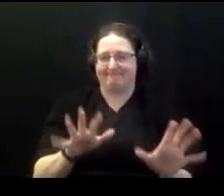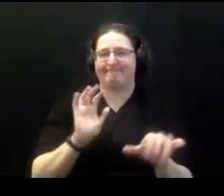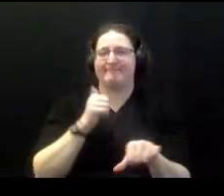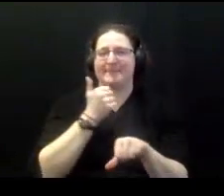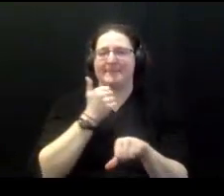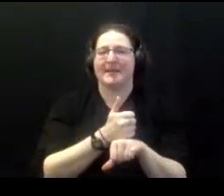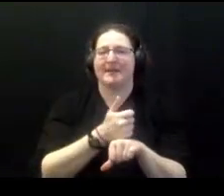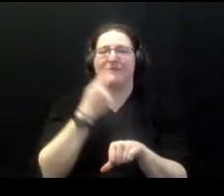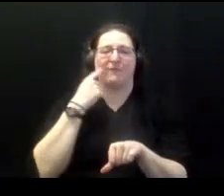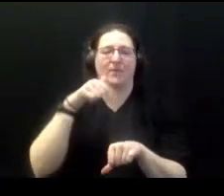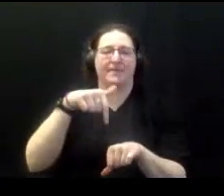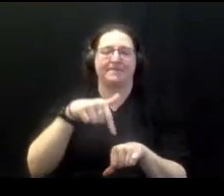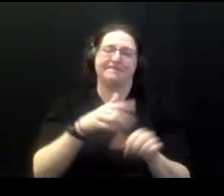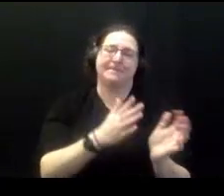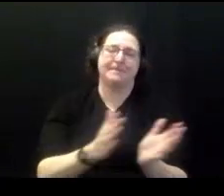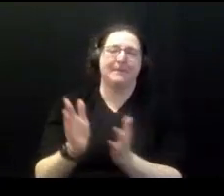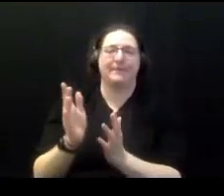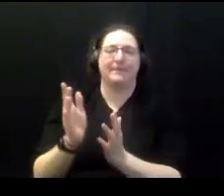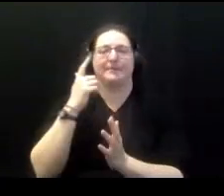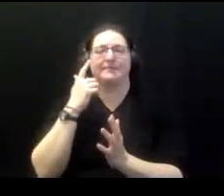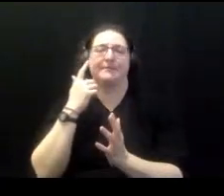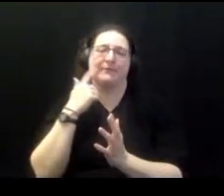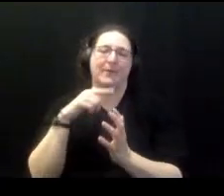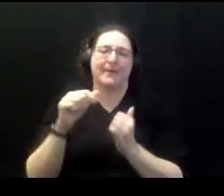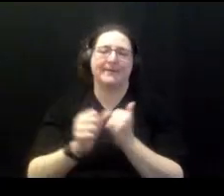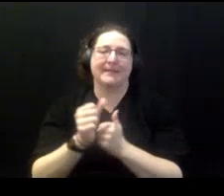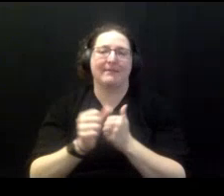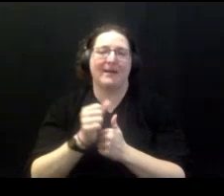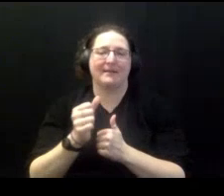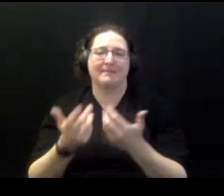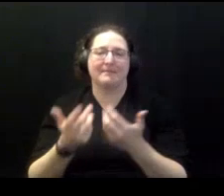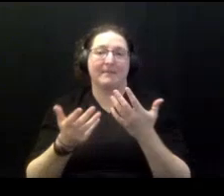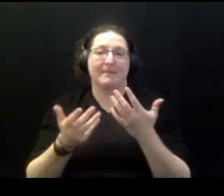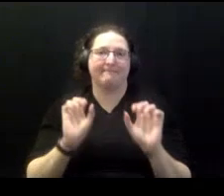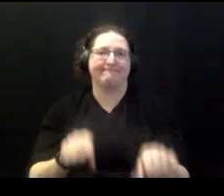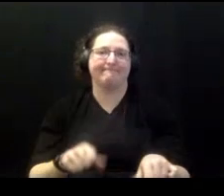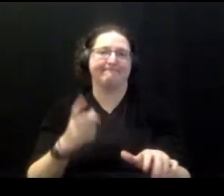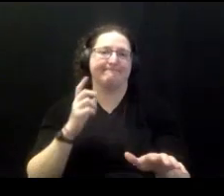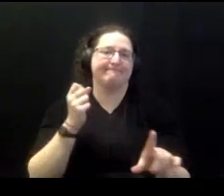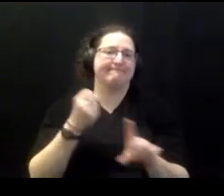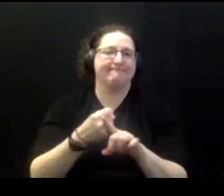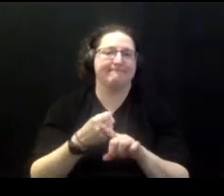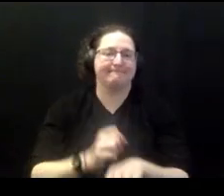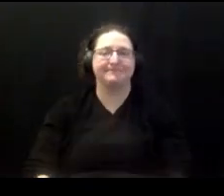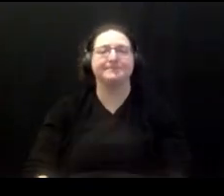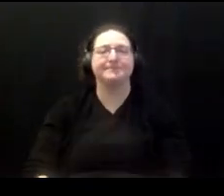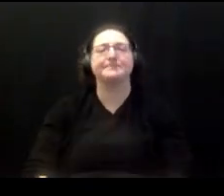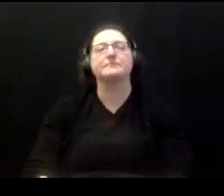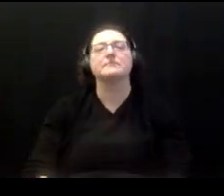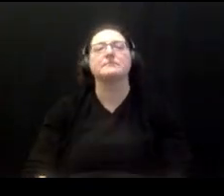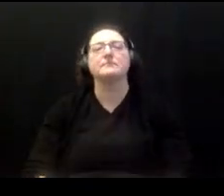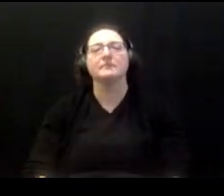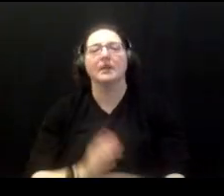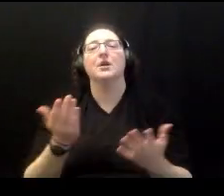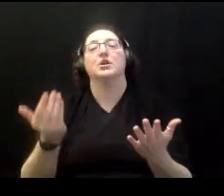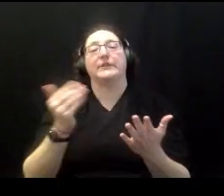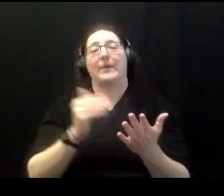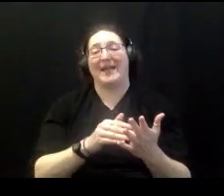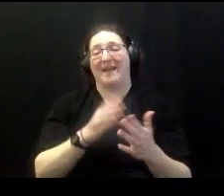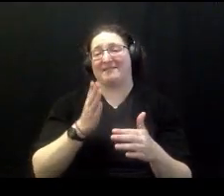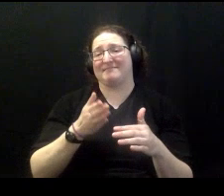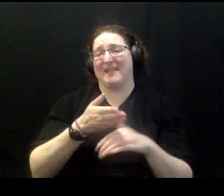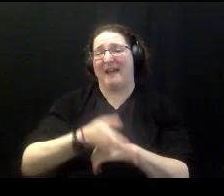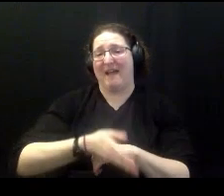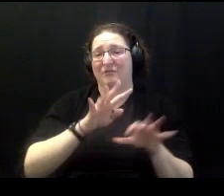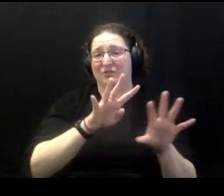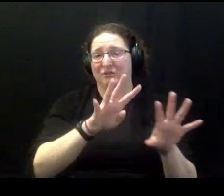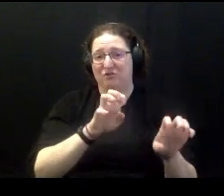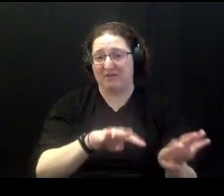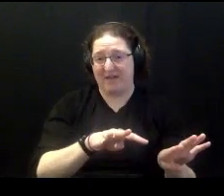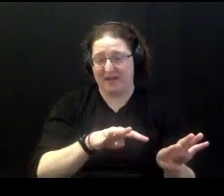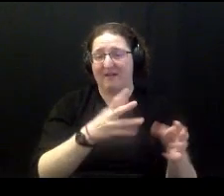by the various threats and hazards. So, after the survey, we intend to